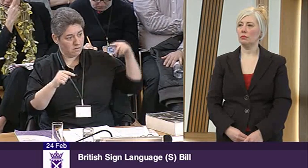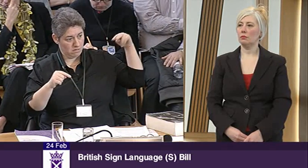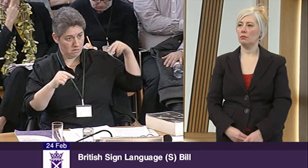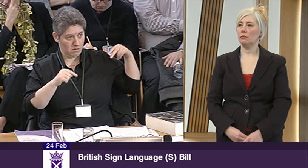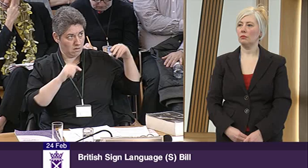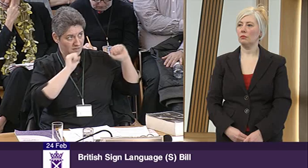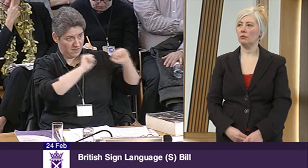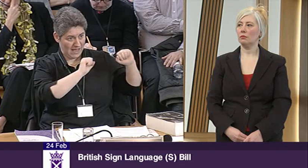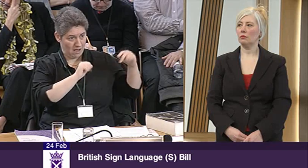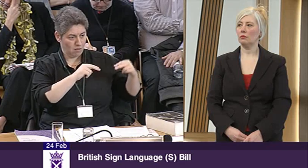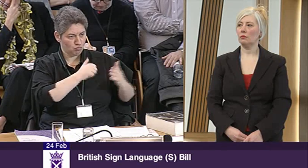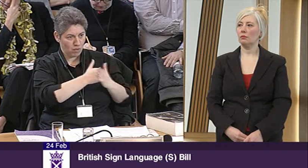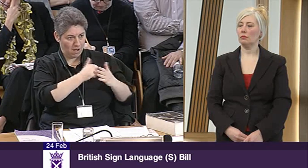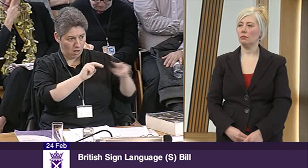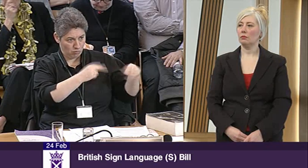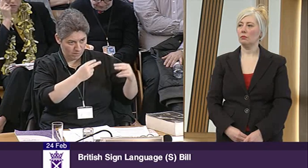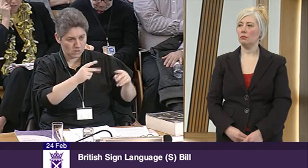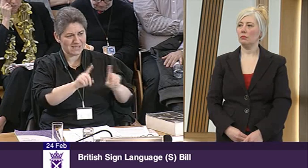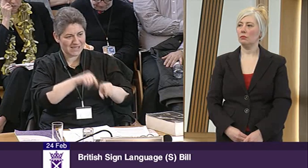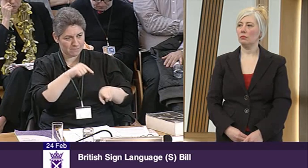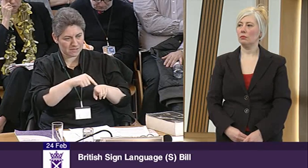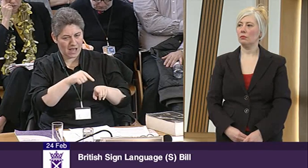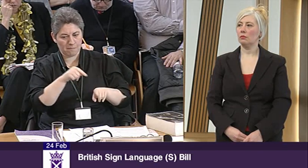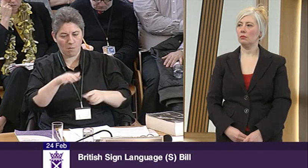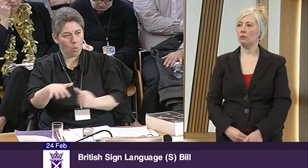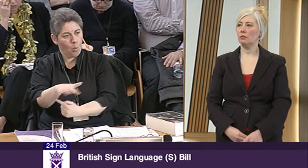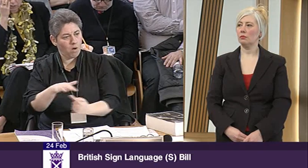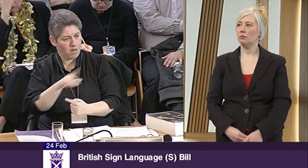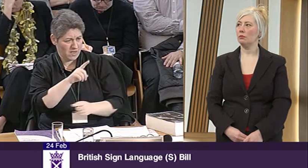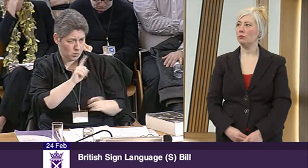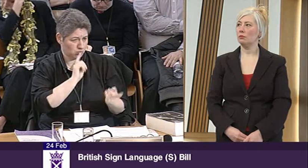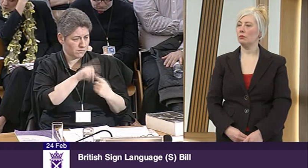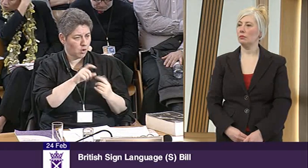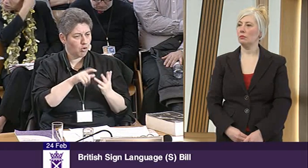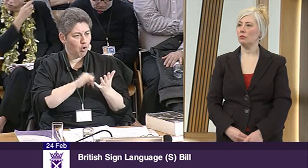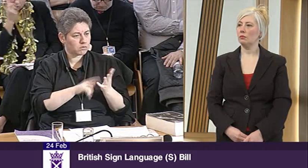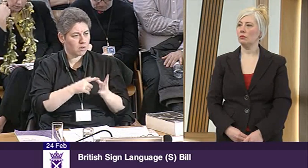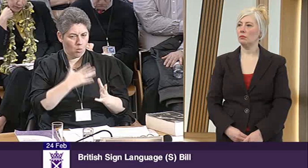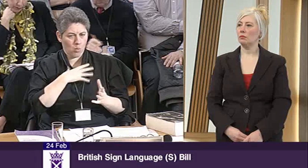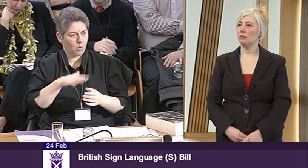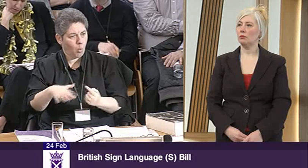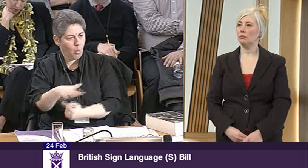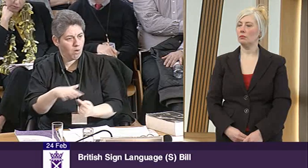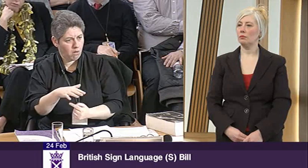authorities, councils and the larger context. COSLA states in its submission that it wants